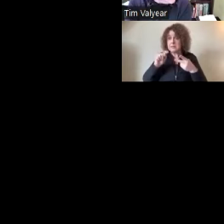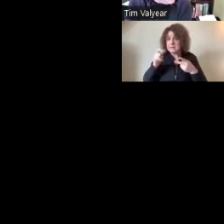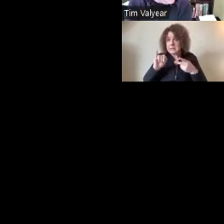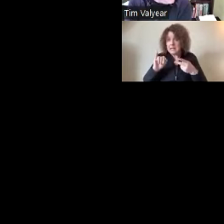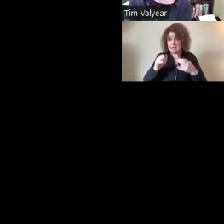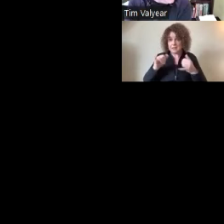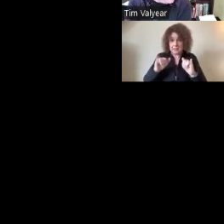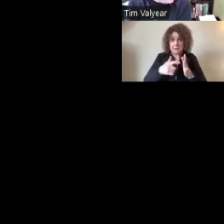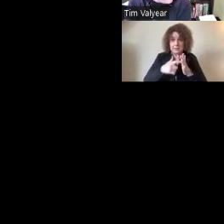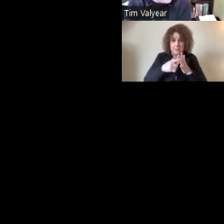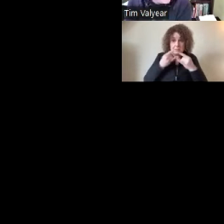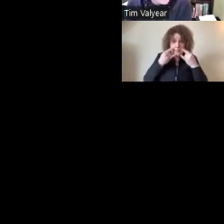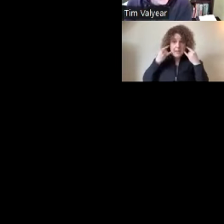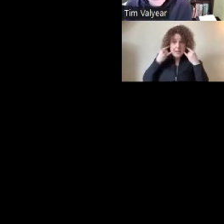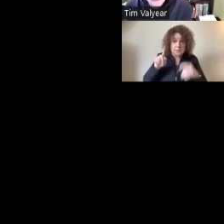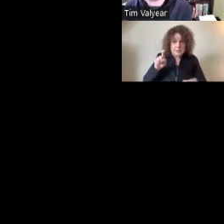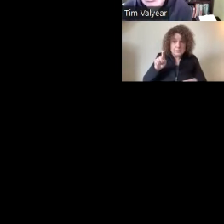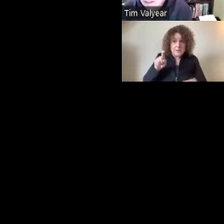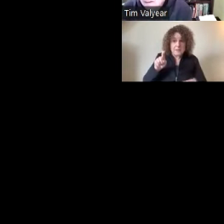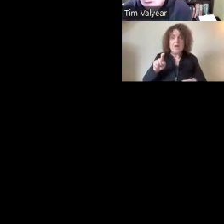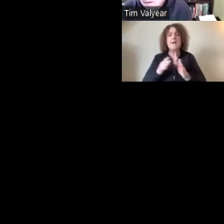people still need to wear masks on public transit? And